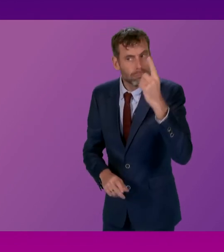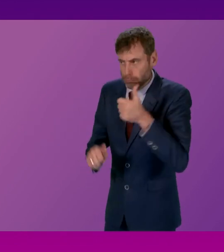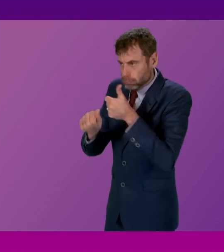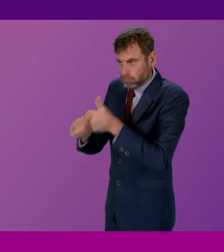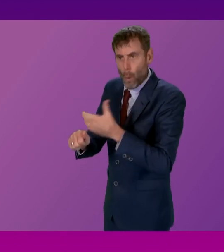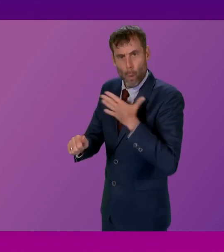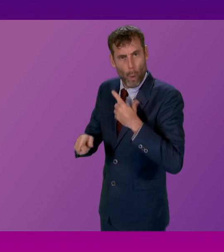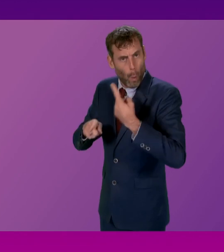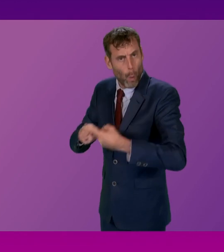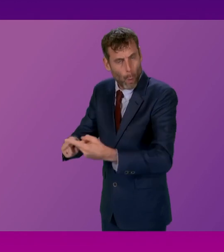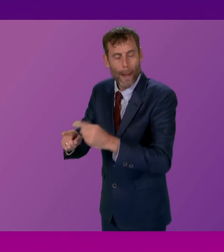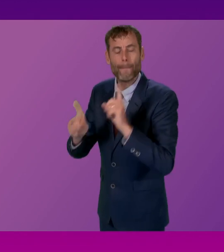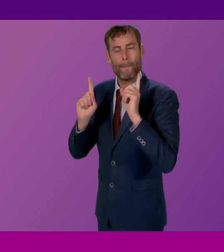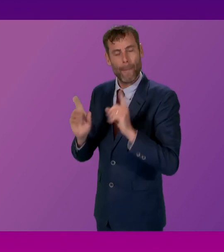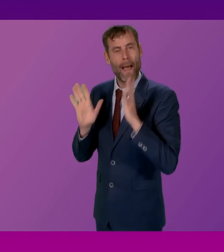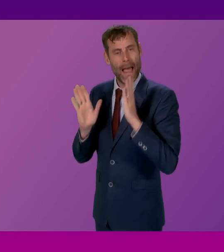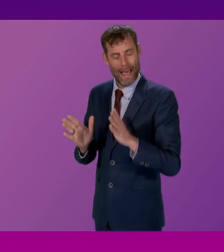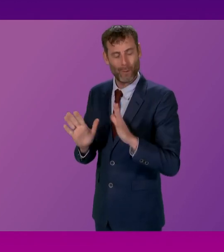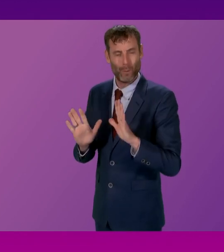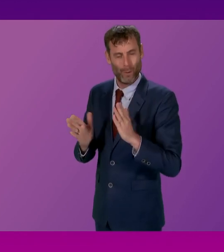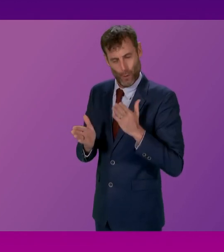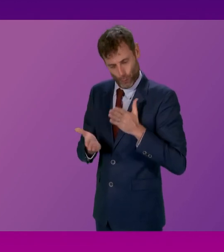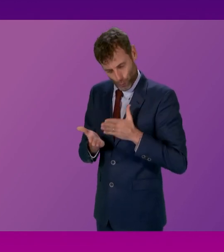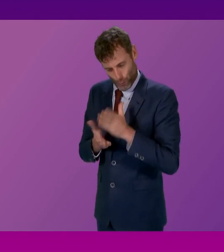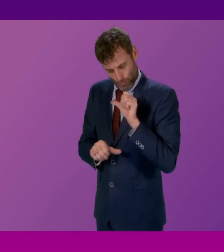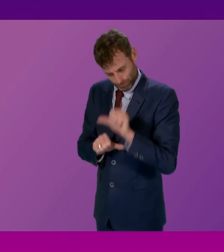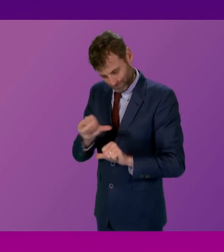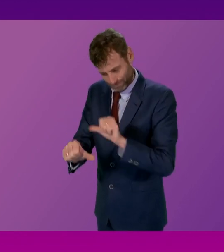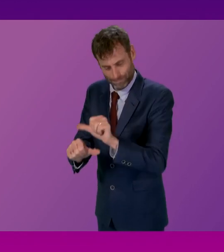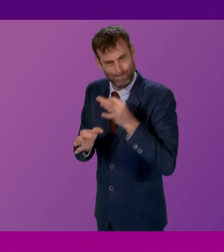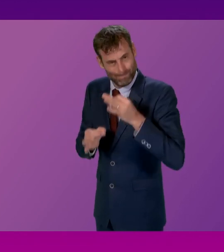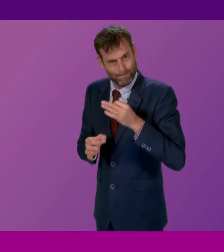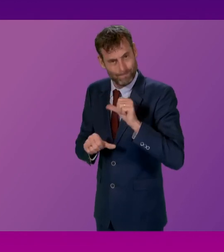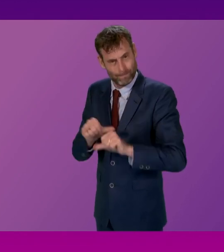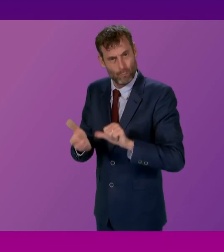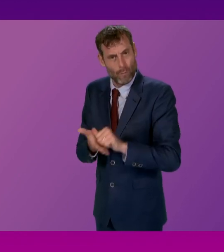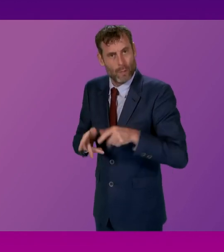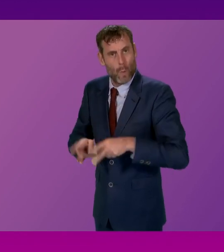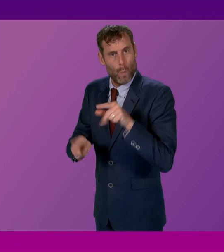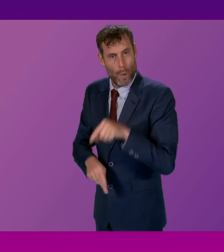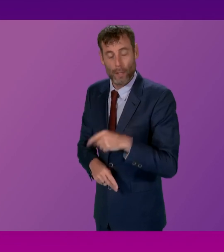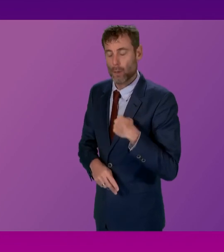the Government: we simply have to go through the appropriate processes. I will ask the Cabinet Secretary for NHS Recovery, Health and Social Care to write to Liz Smith